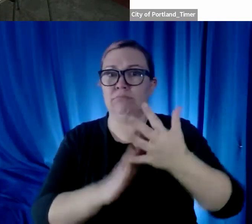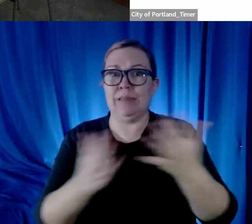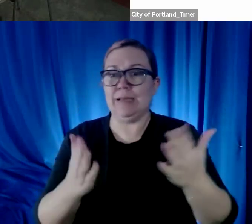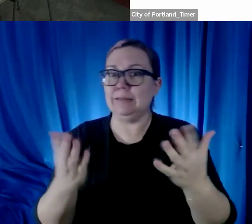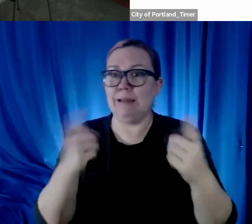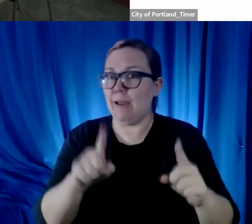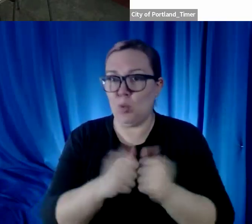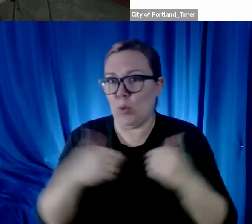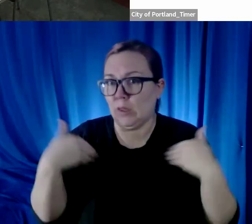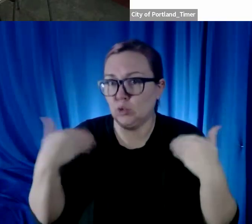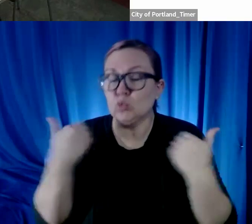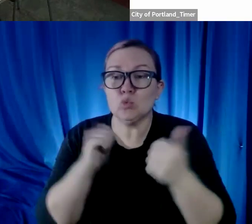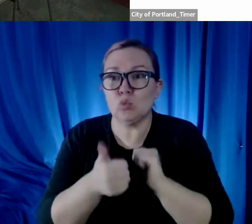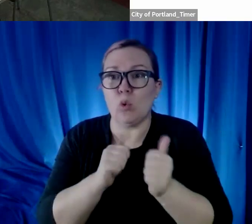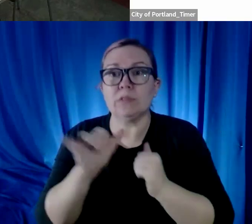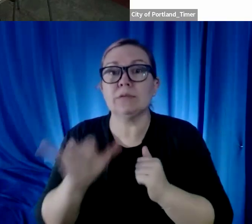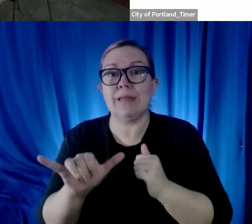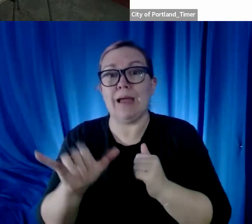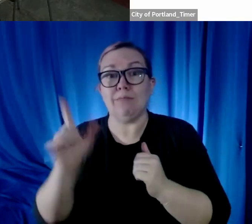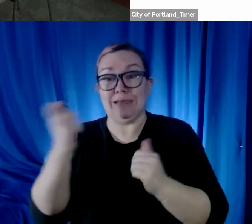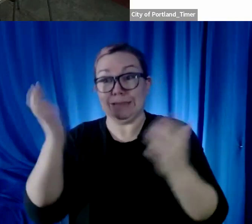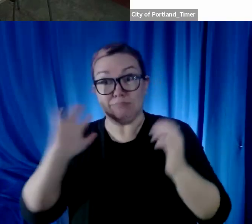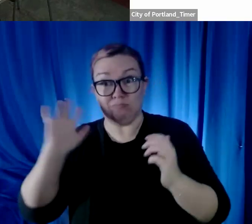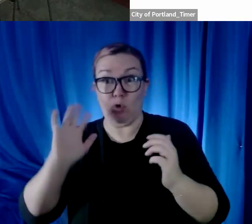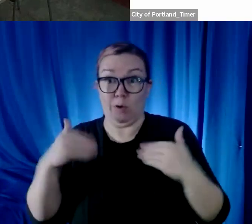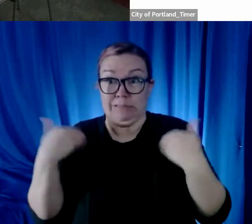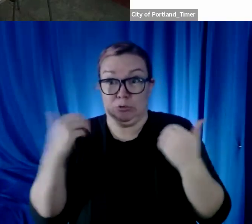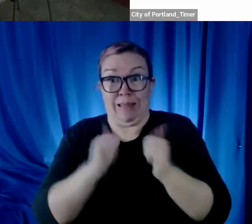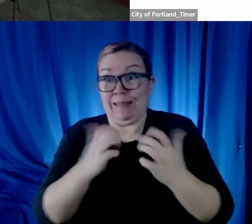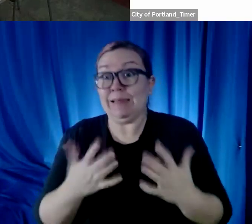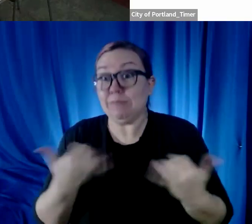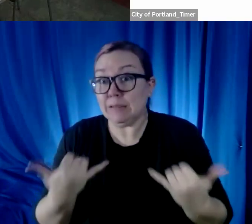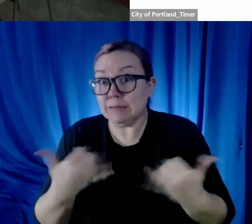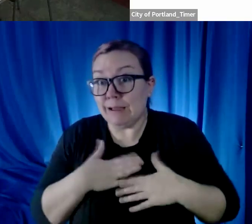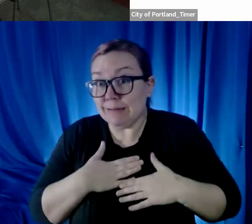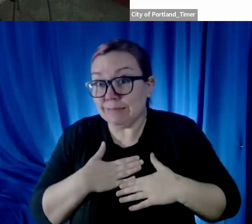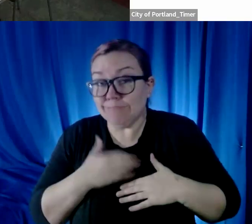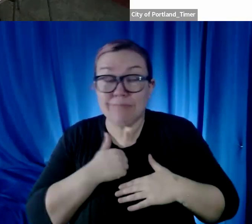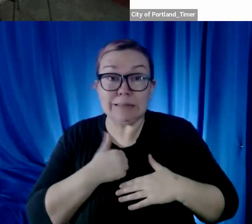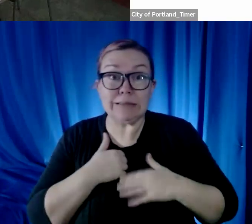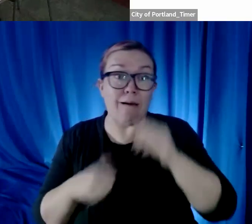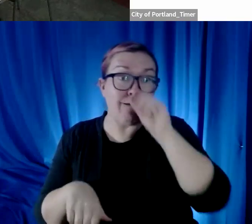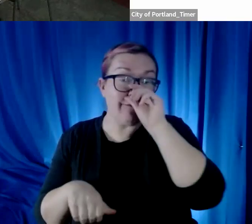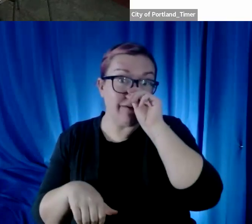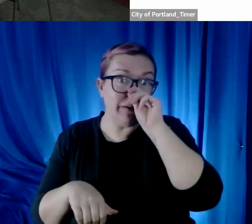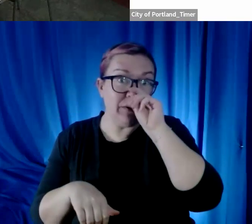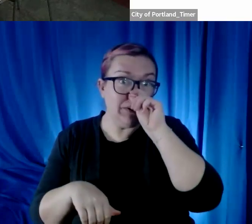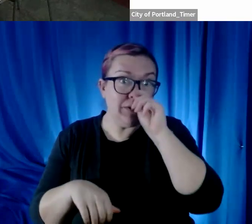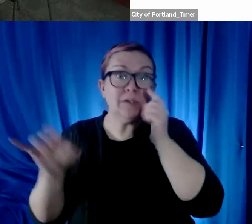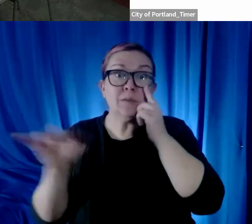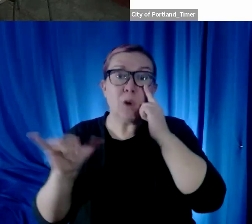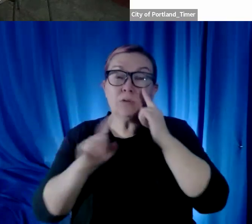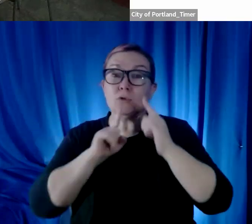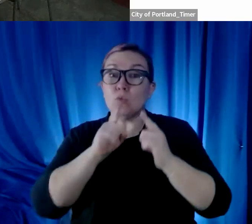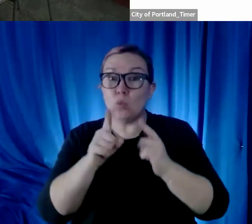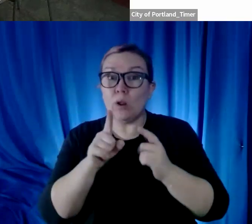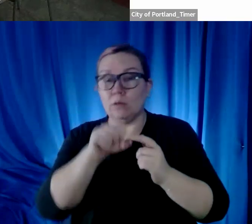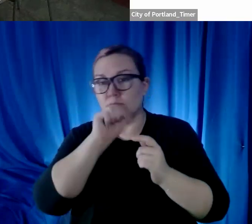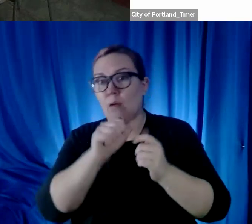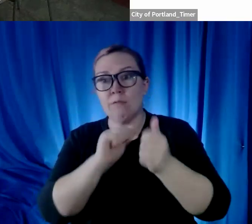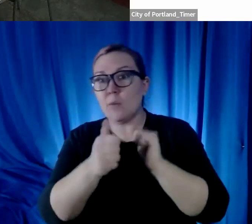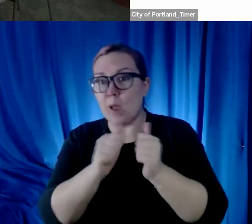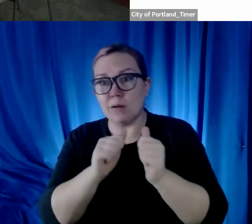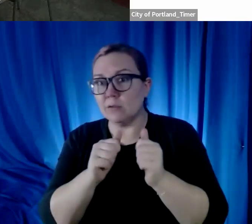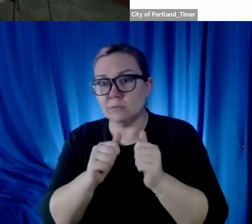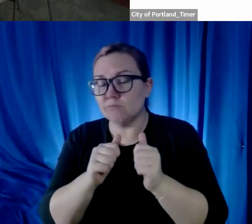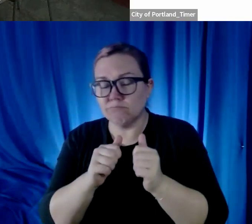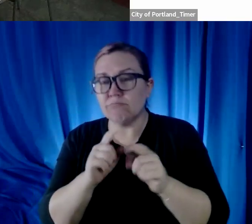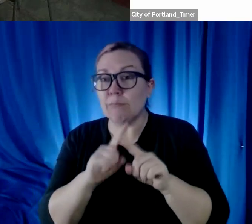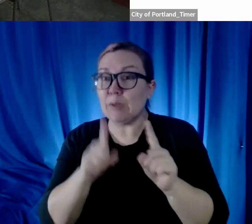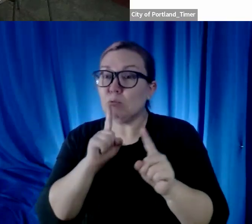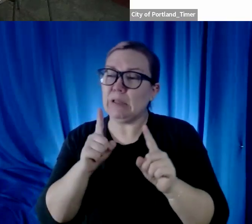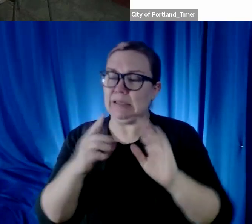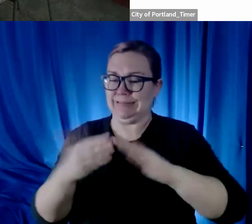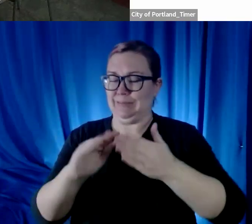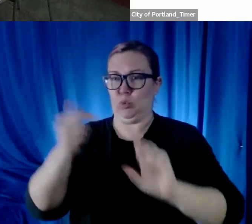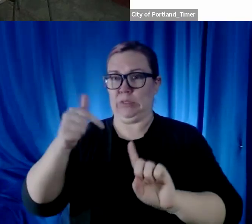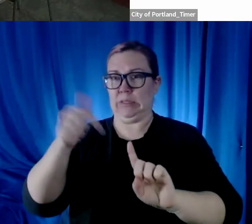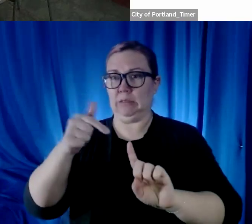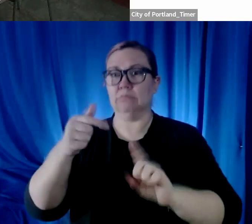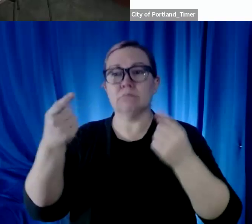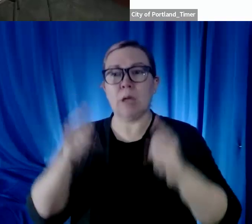I can say that as a former youth athlete And so I'm also really into competitive sports, but Golden Ball really brings the community piece. And I think that community is everything.